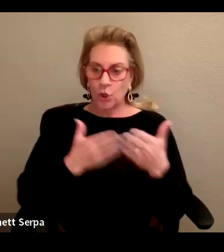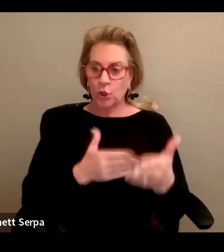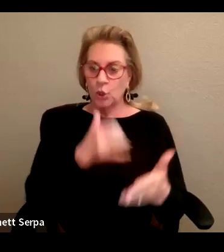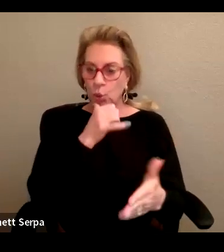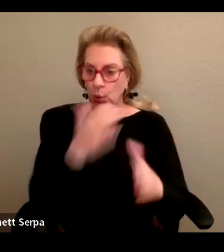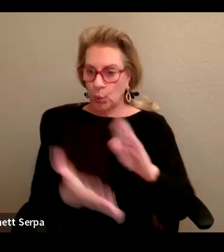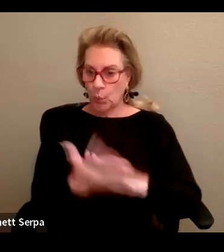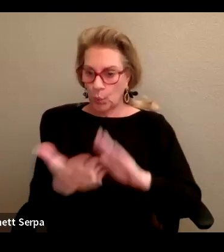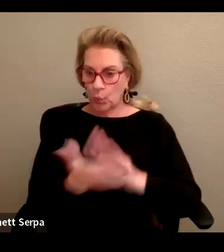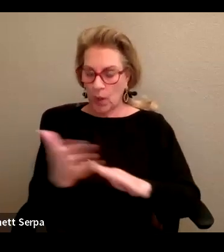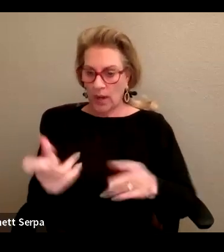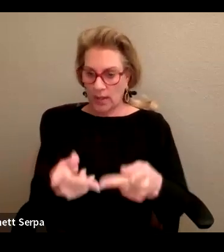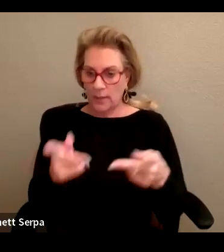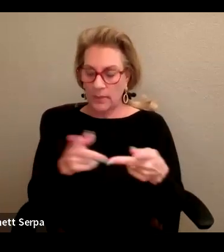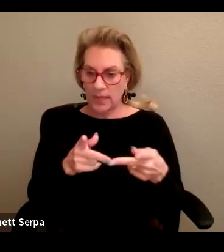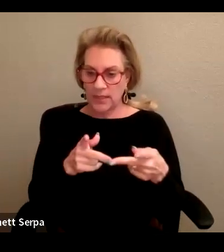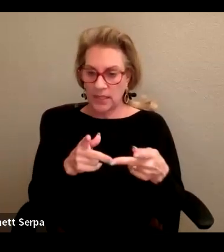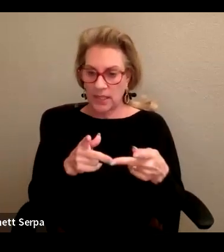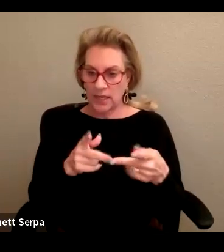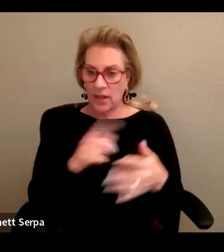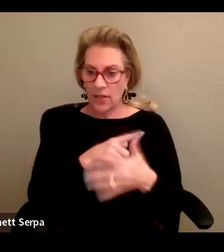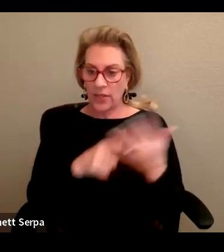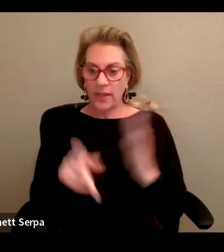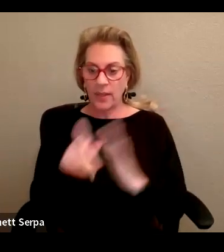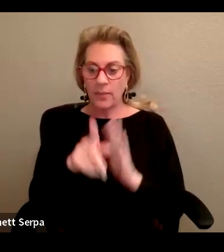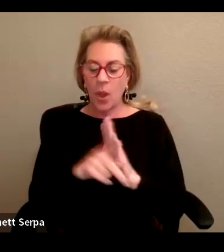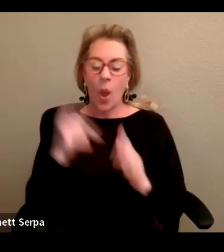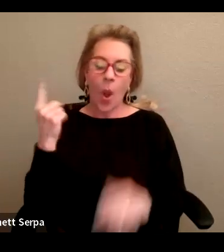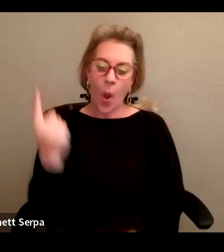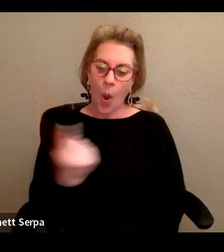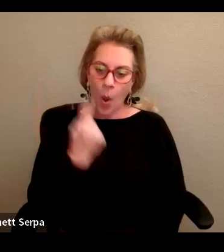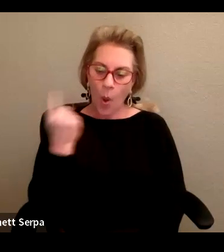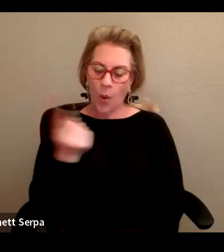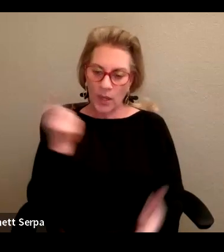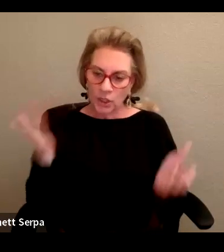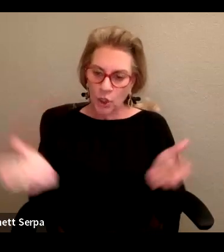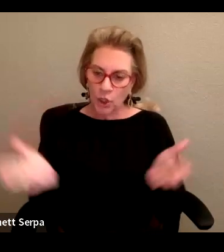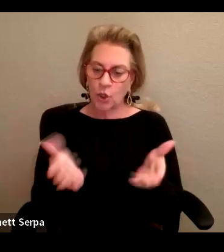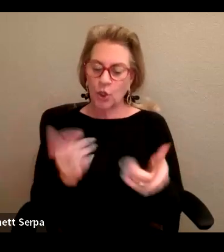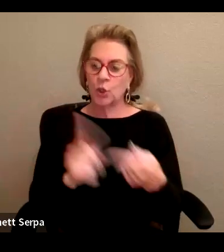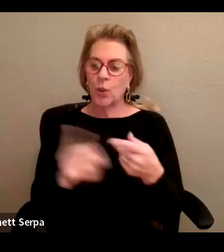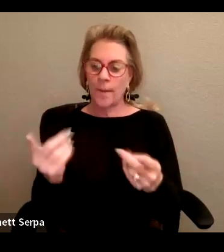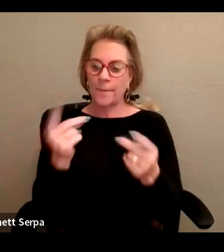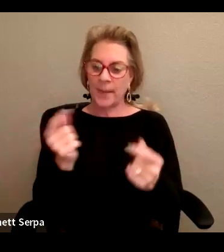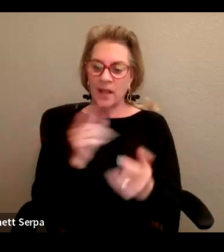these facilities subject to these policies are always encouraged to immediately contact their